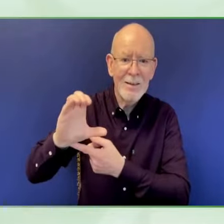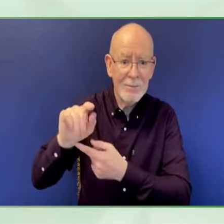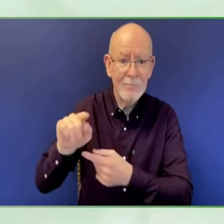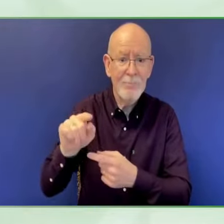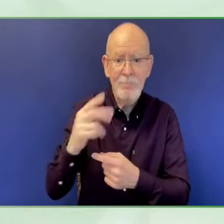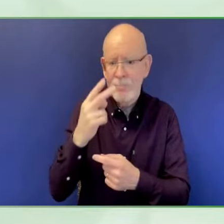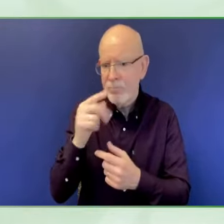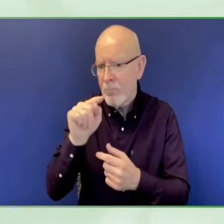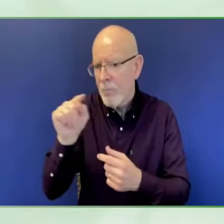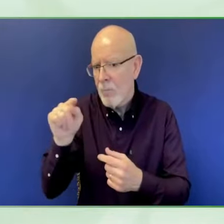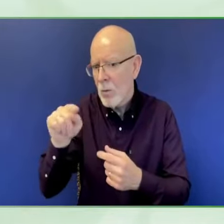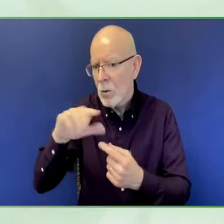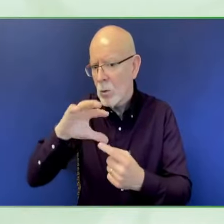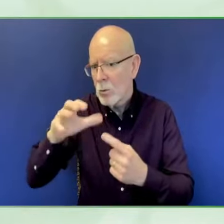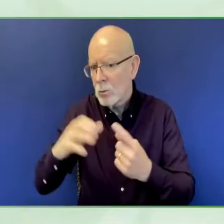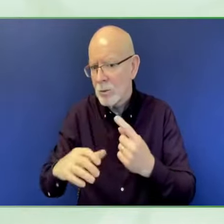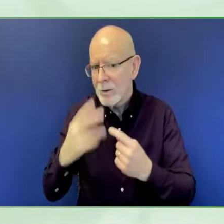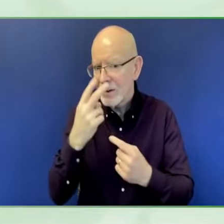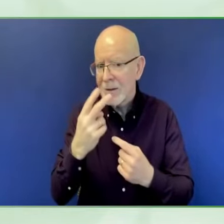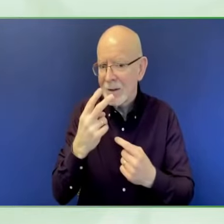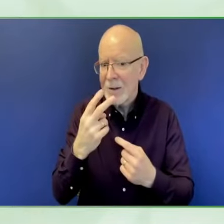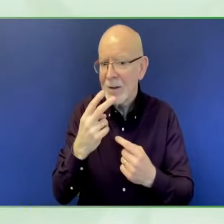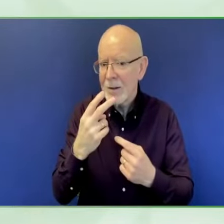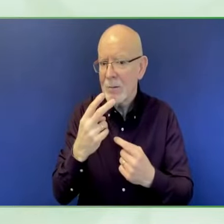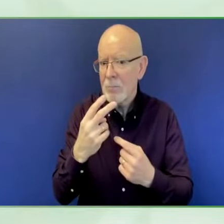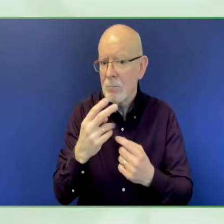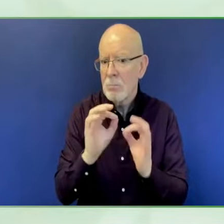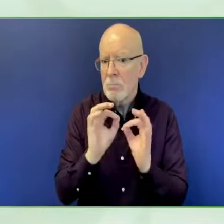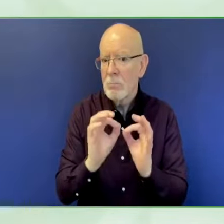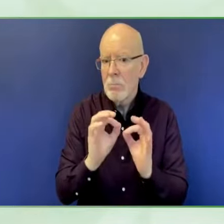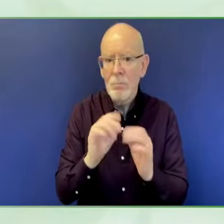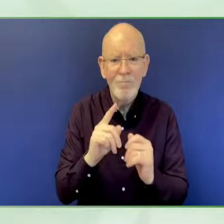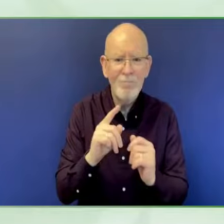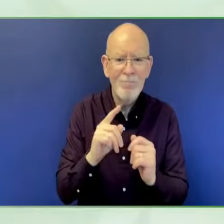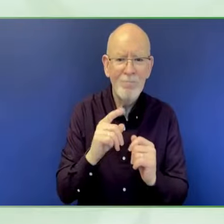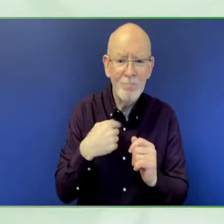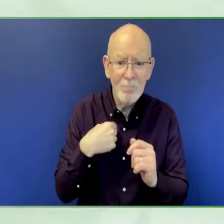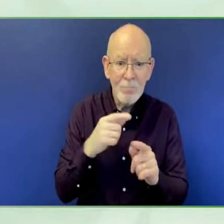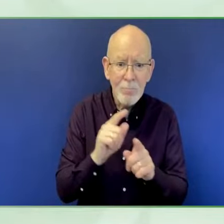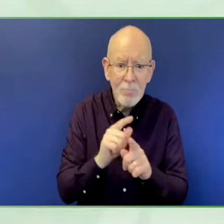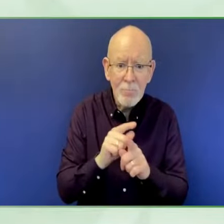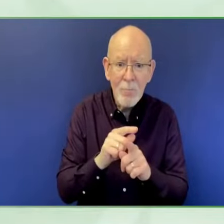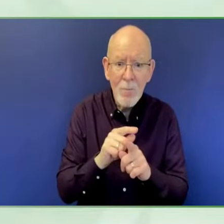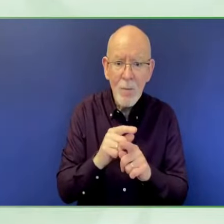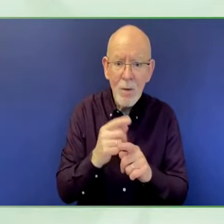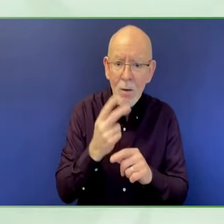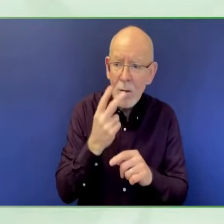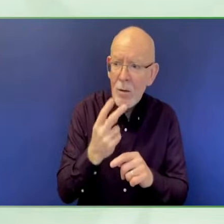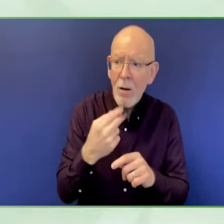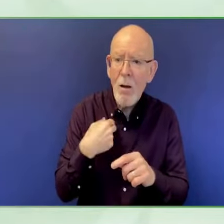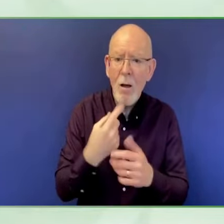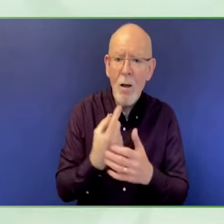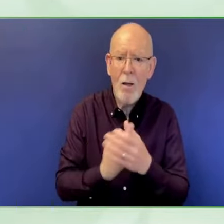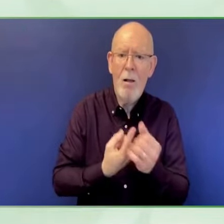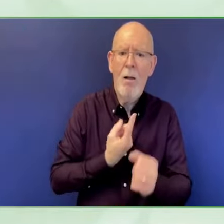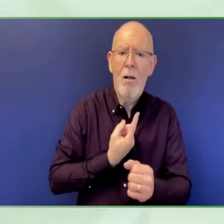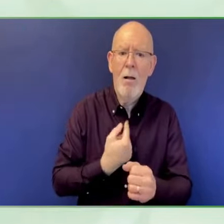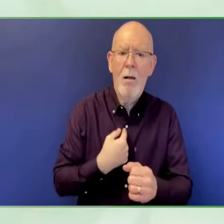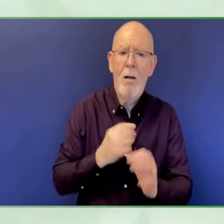the life like everybody else, the life they want to live and I will discuss that together with these four panellists.